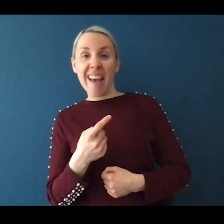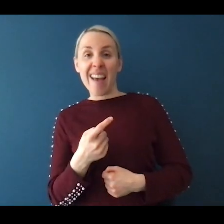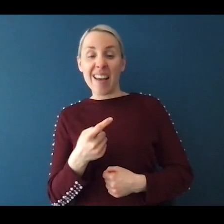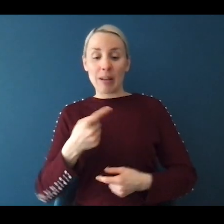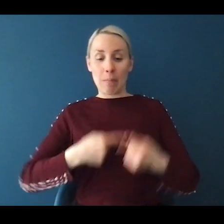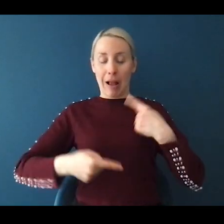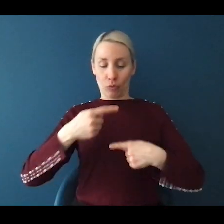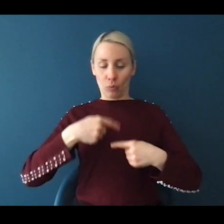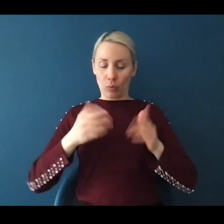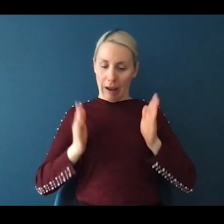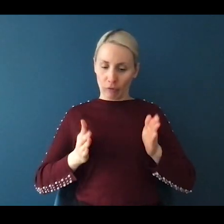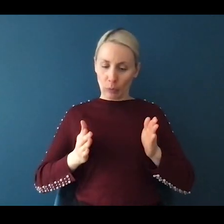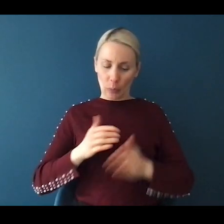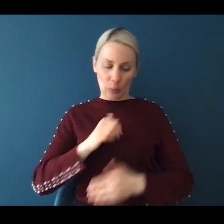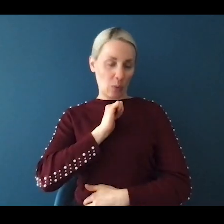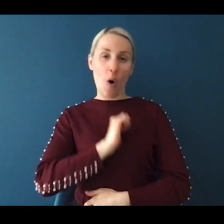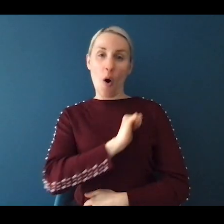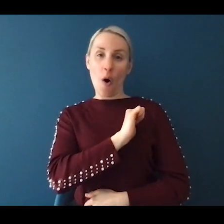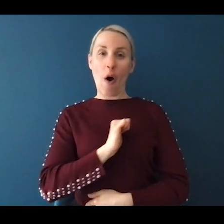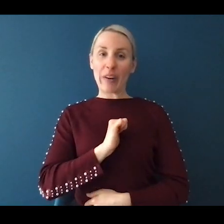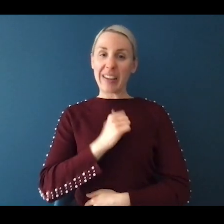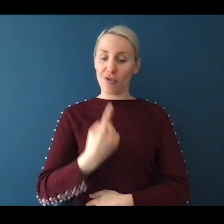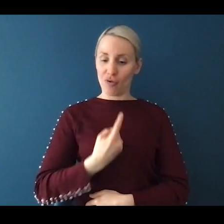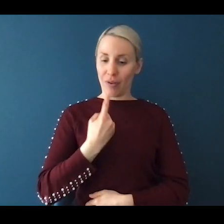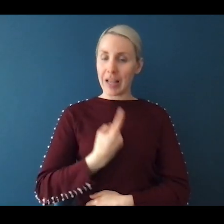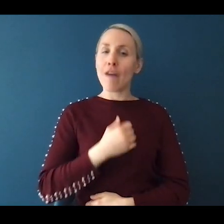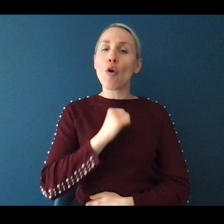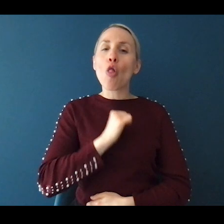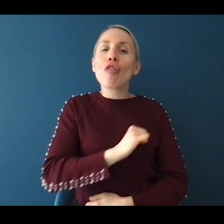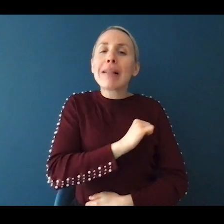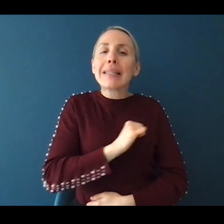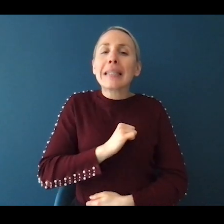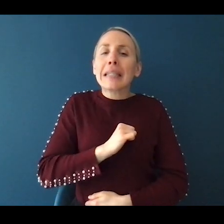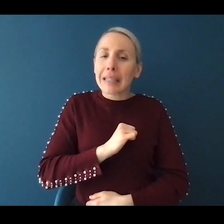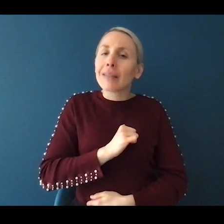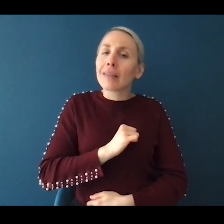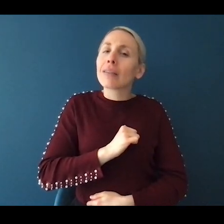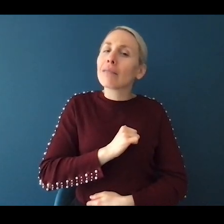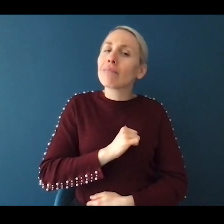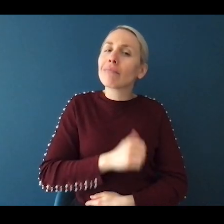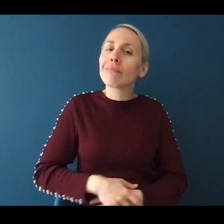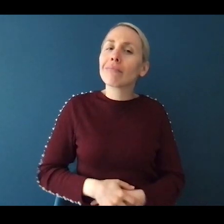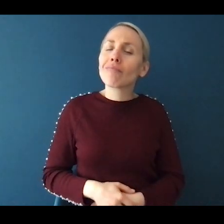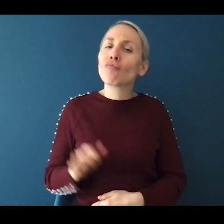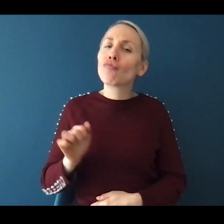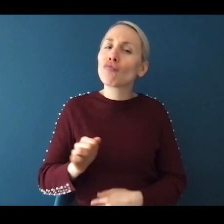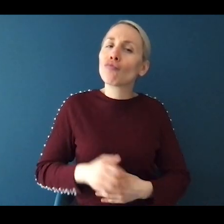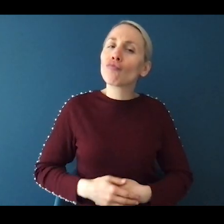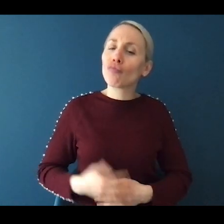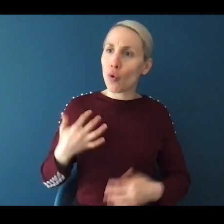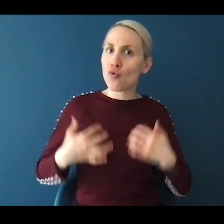of being I guess sort of really authentic in what you want to do and um yeah being excited